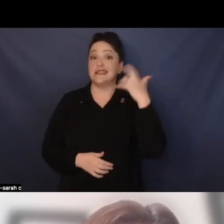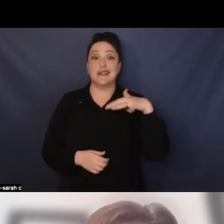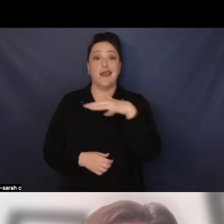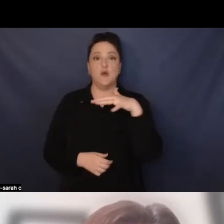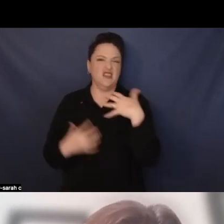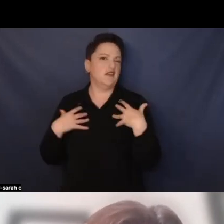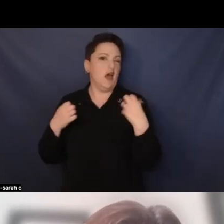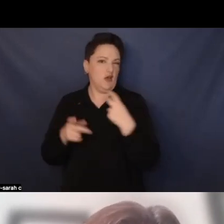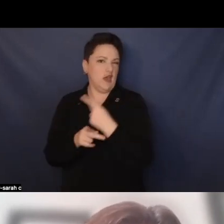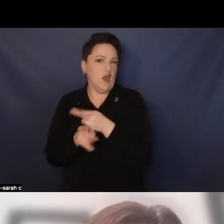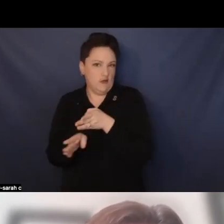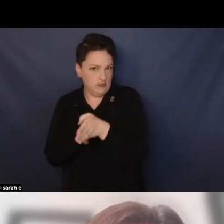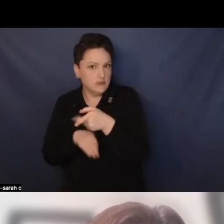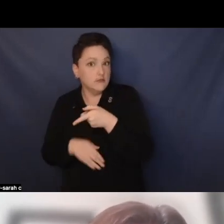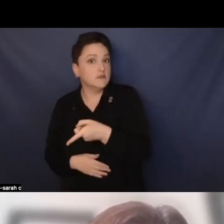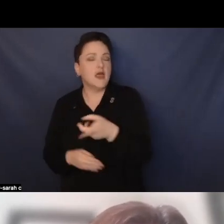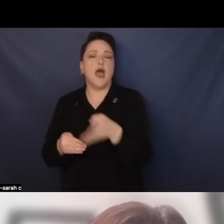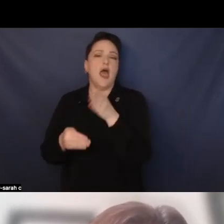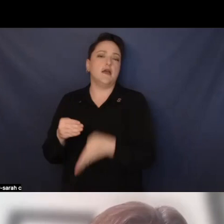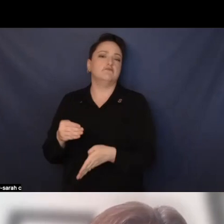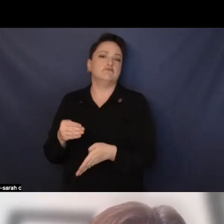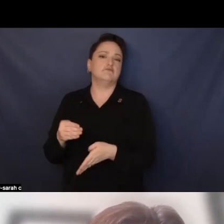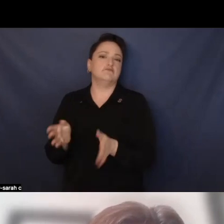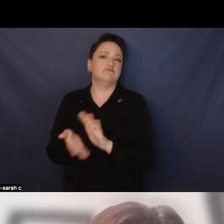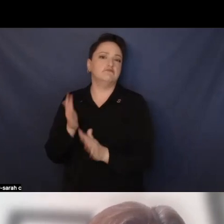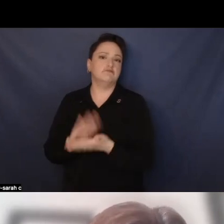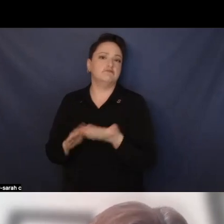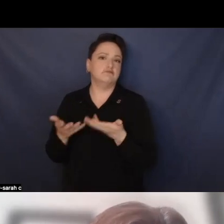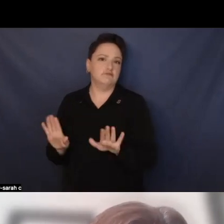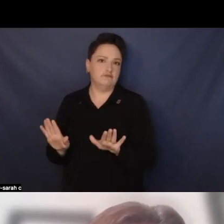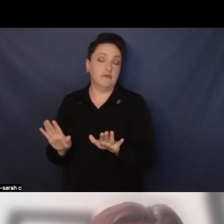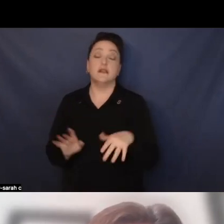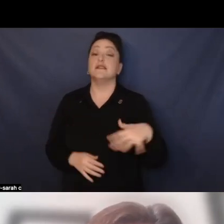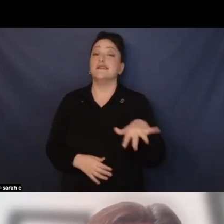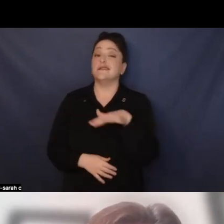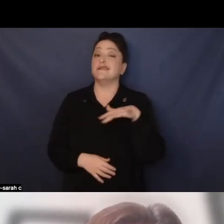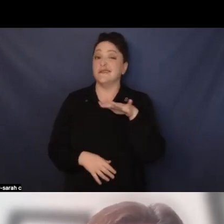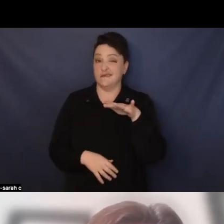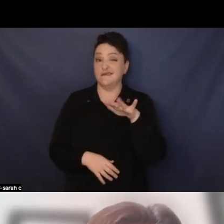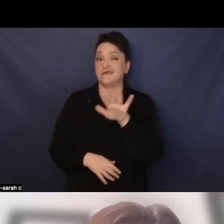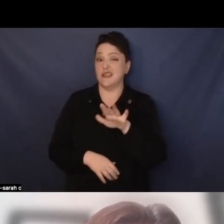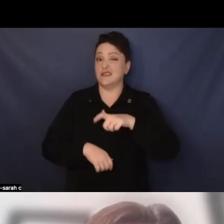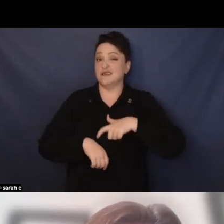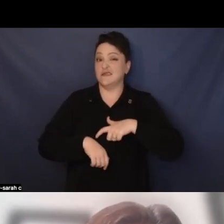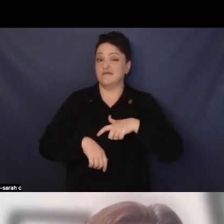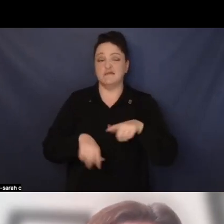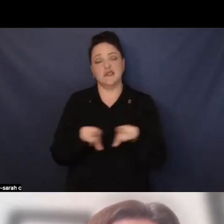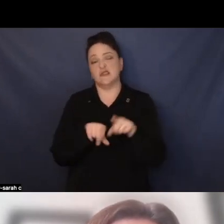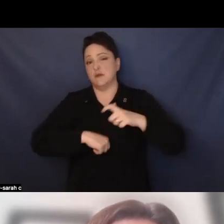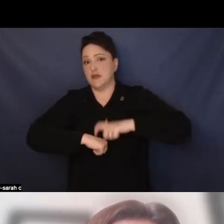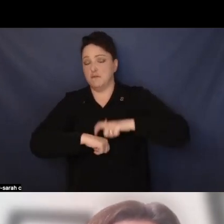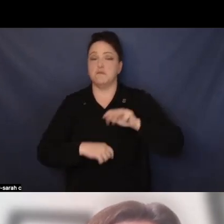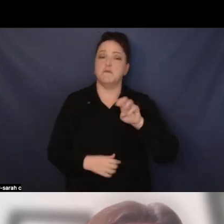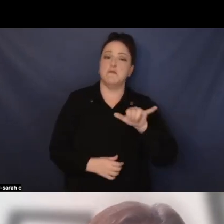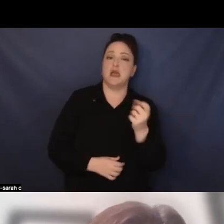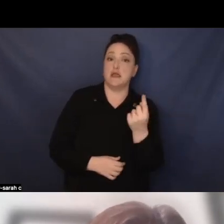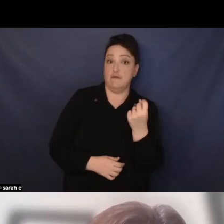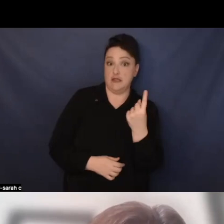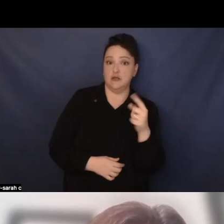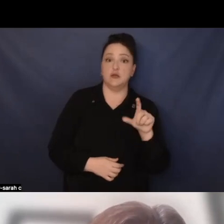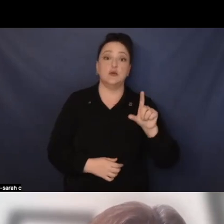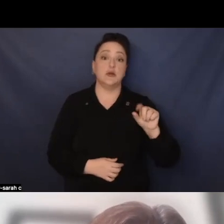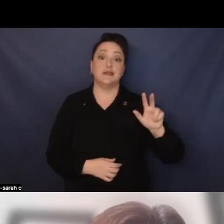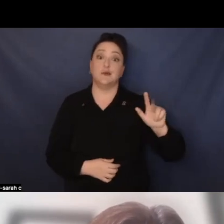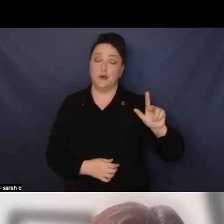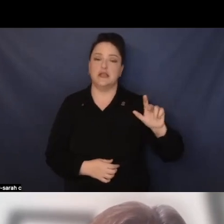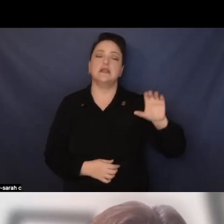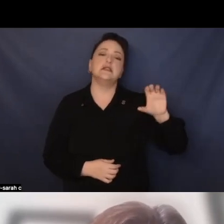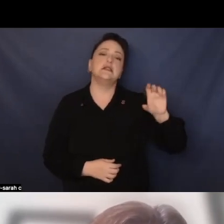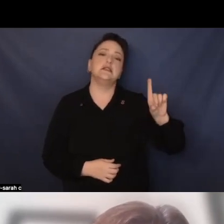ended. Also around the same time on May 11th, 2023, CDC, the Center for the Disease Criminal